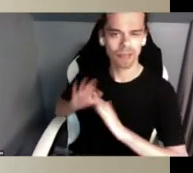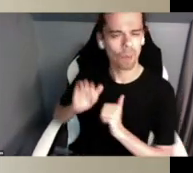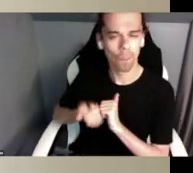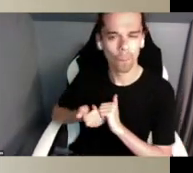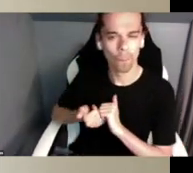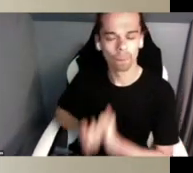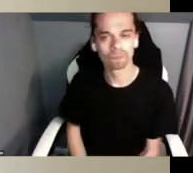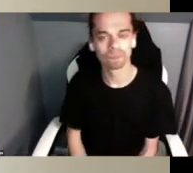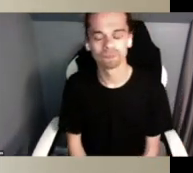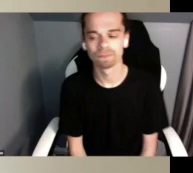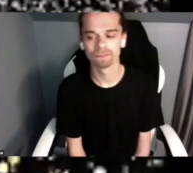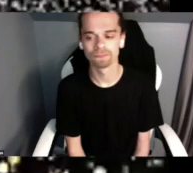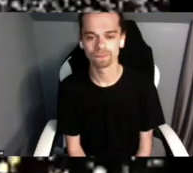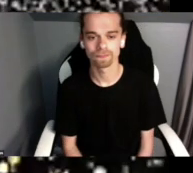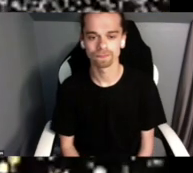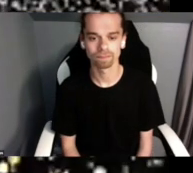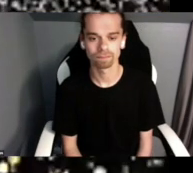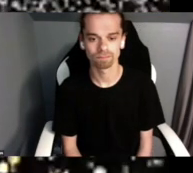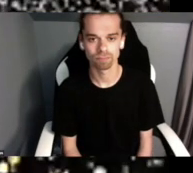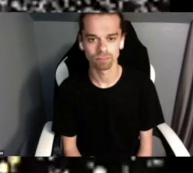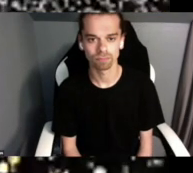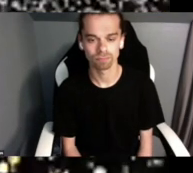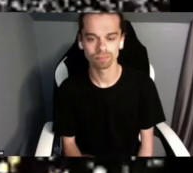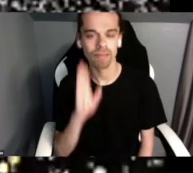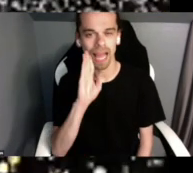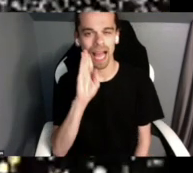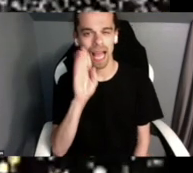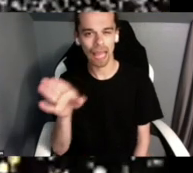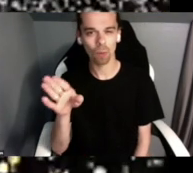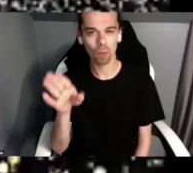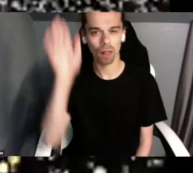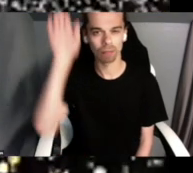I'll jump in quickly.